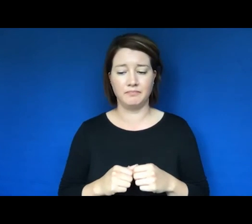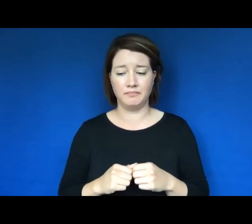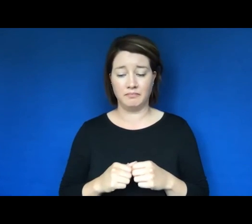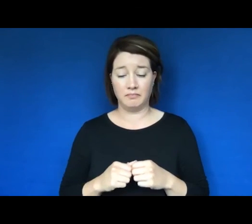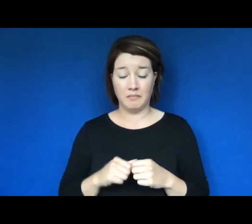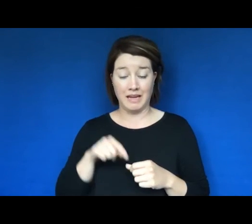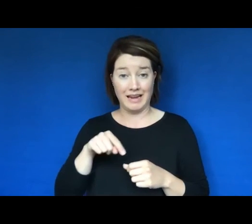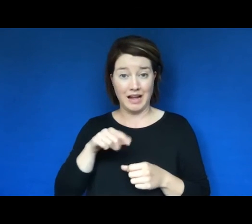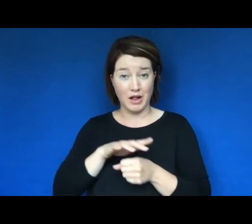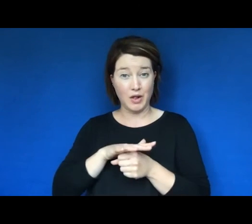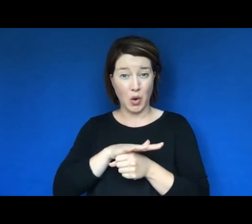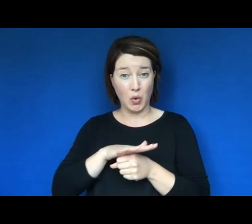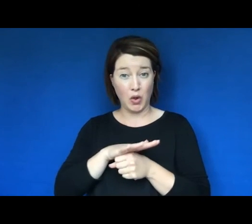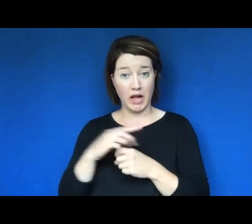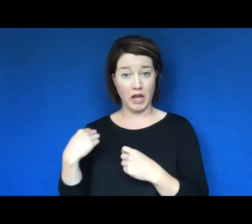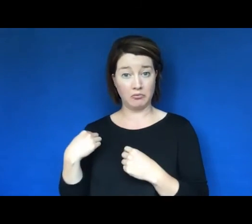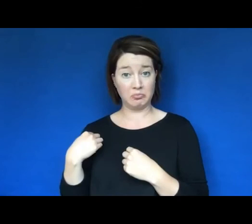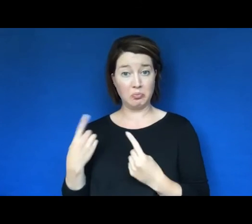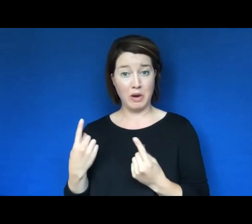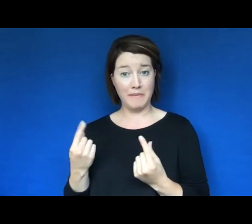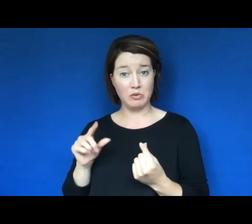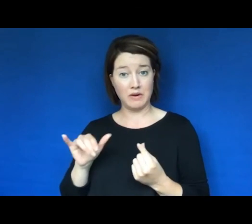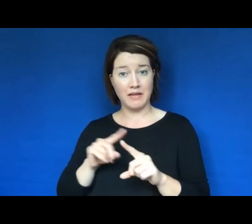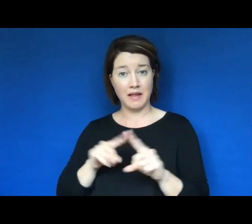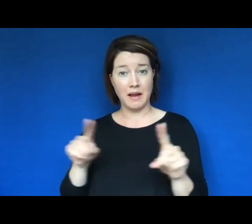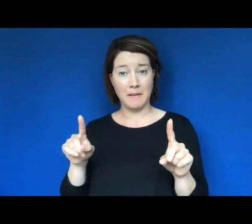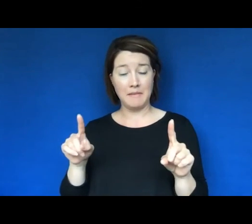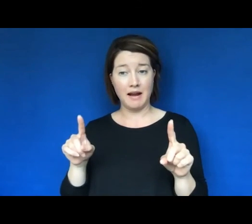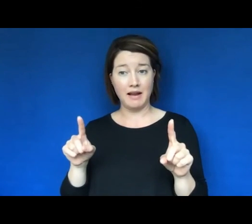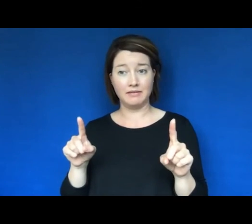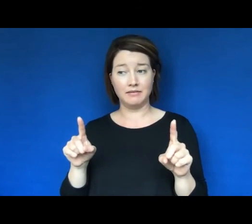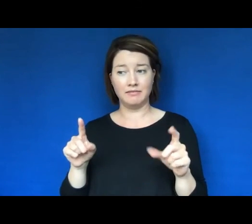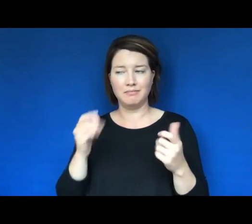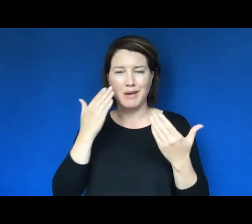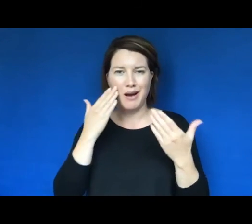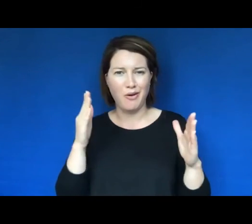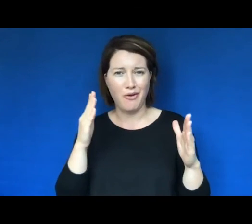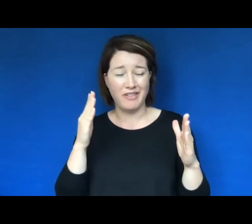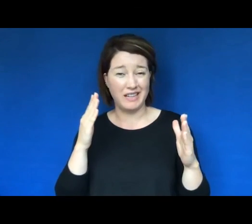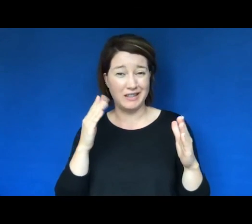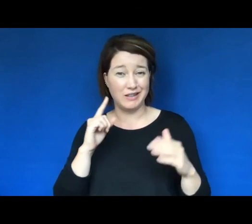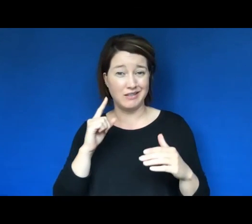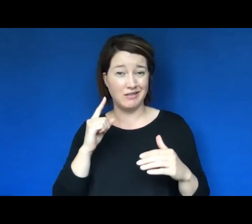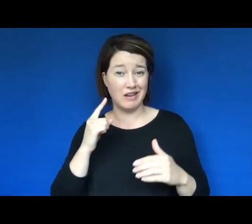I don't know that it's, if that is just an initiative that we have here in the state.